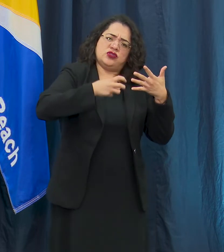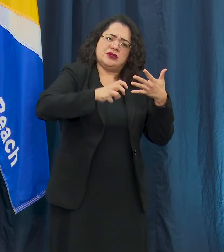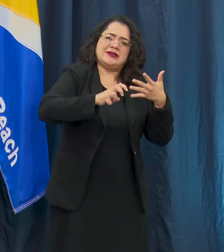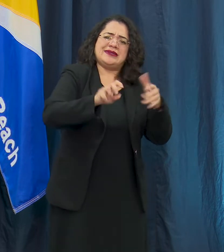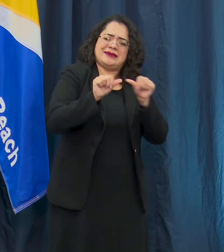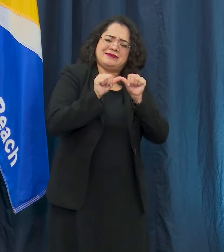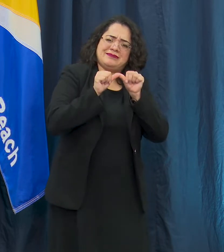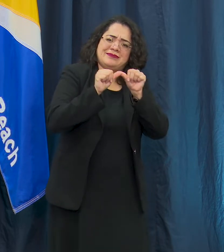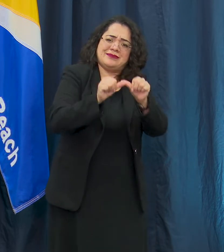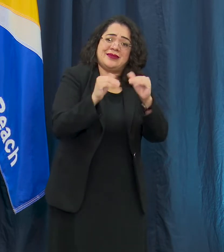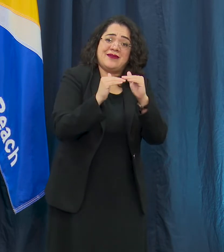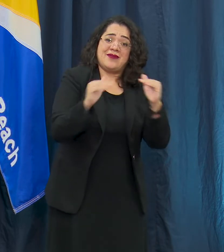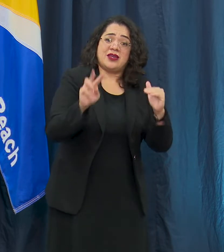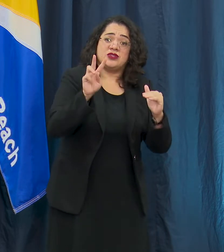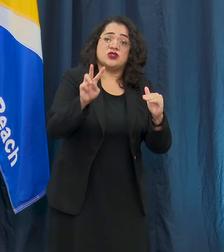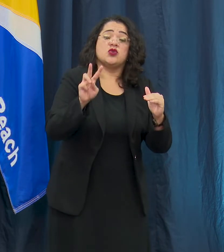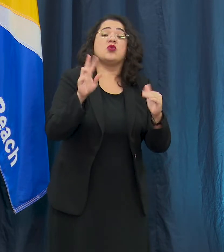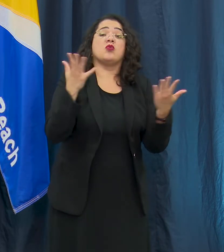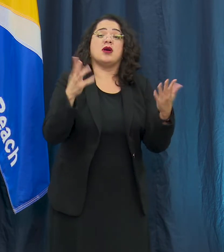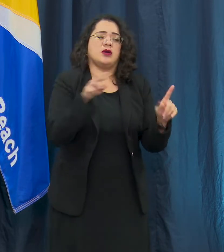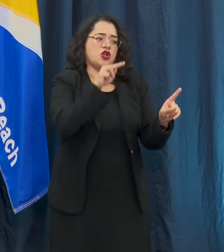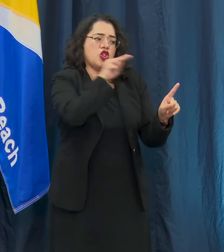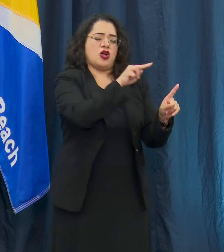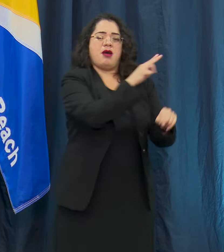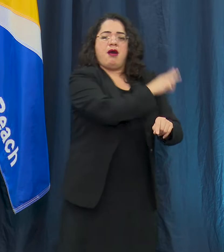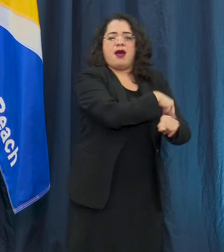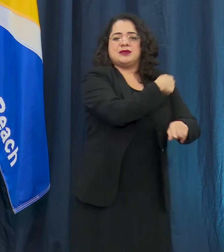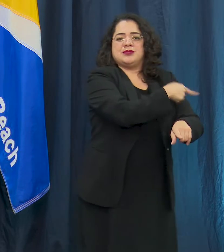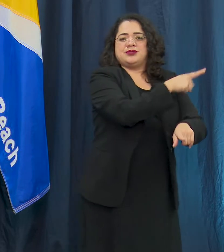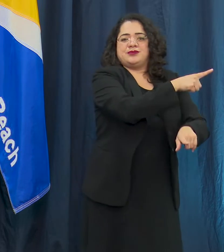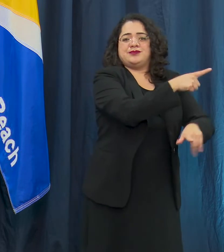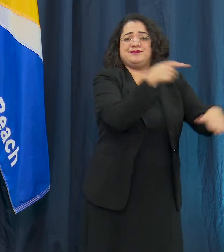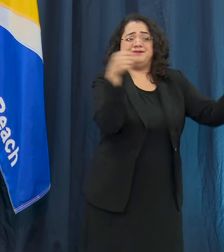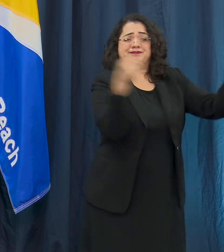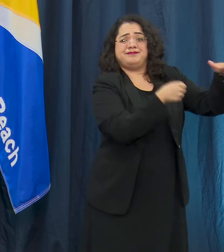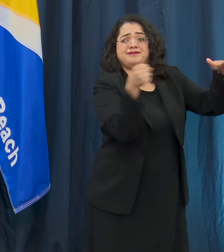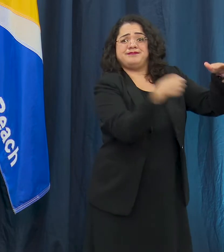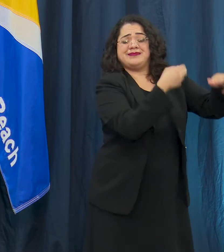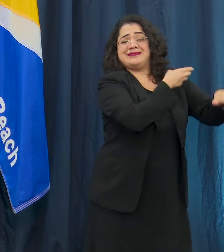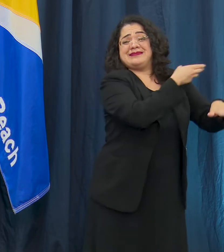flattening curve of hospitalizations, to ensure that we're still not going